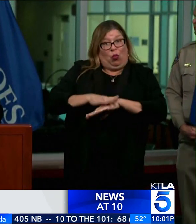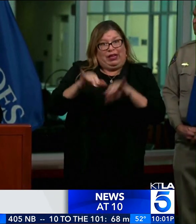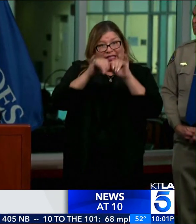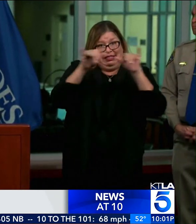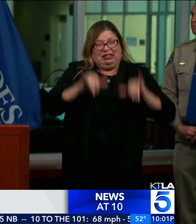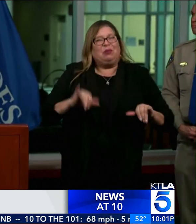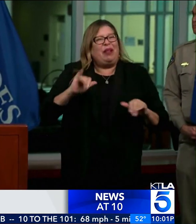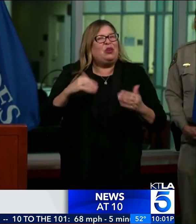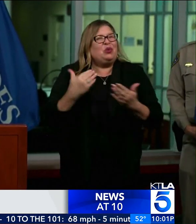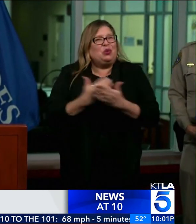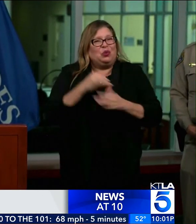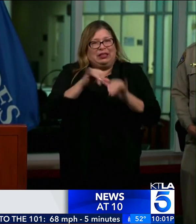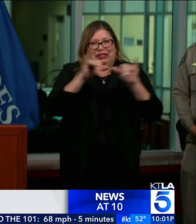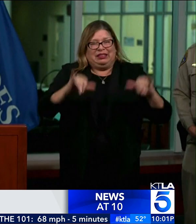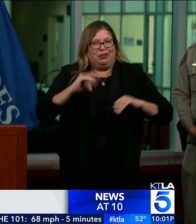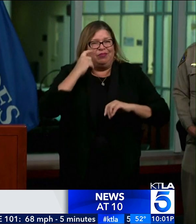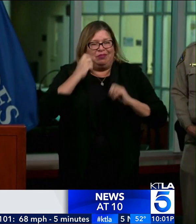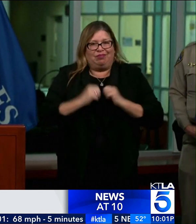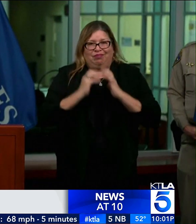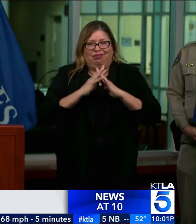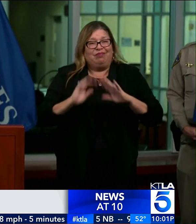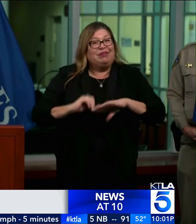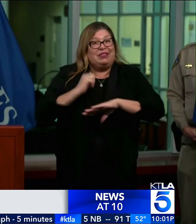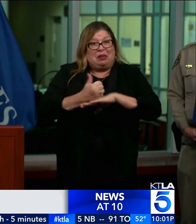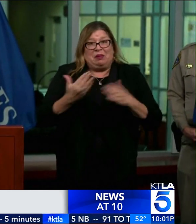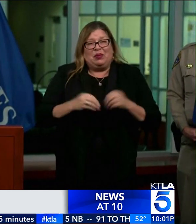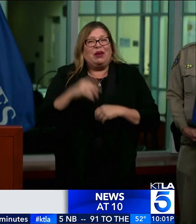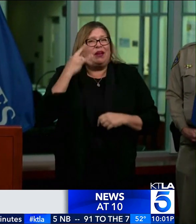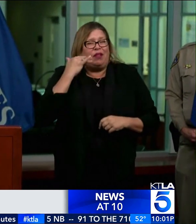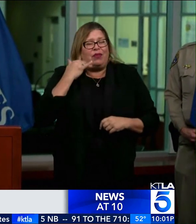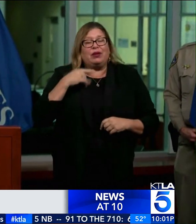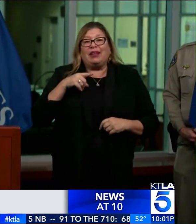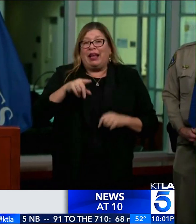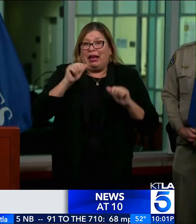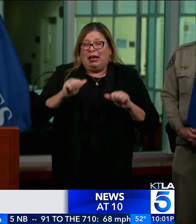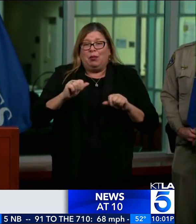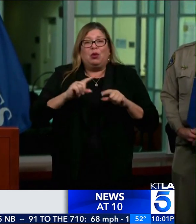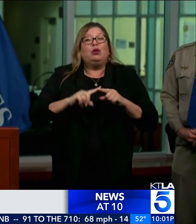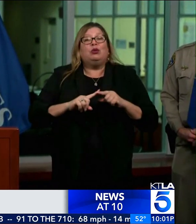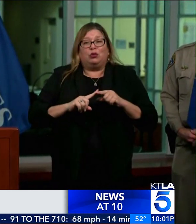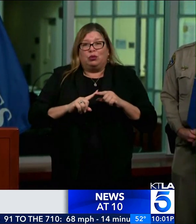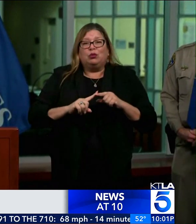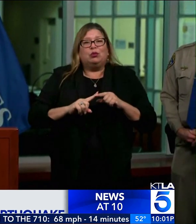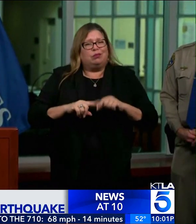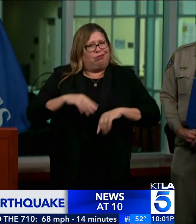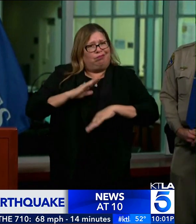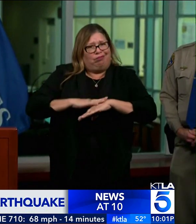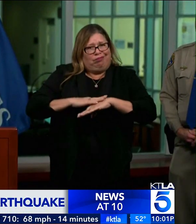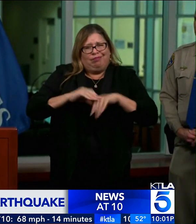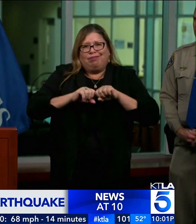70,000 MOST STILL WITHOUT POWER TONIGHT, THE EARTHQUAKE